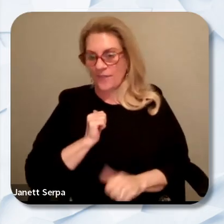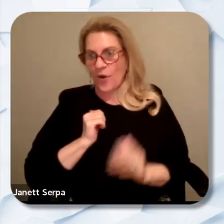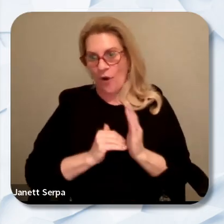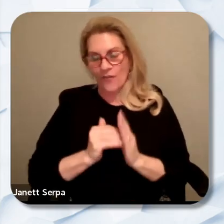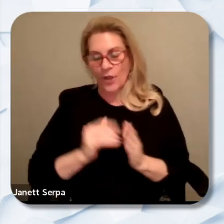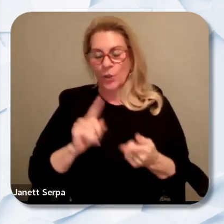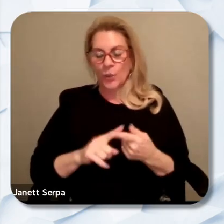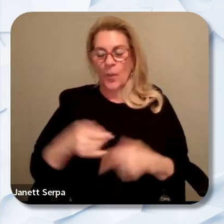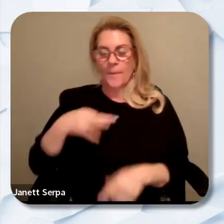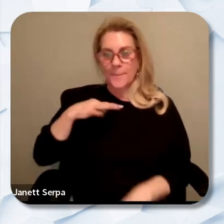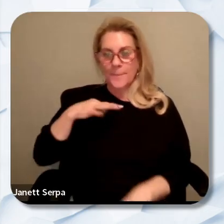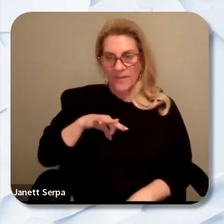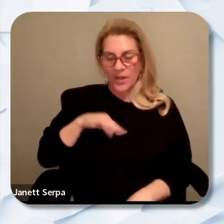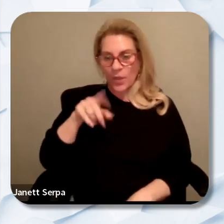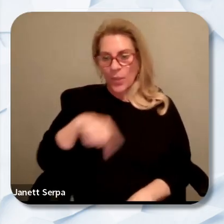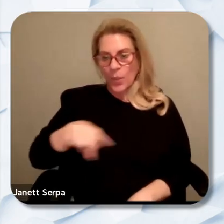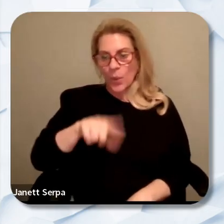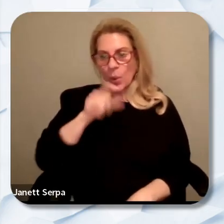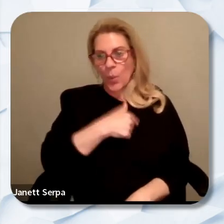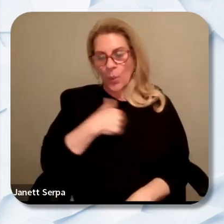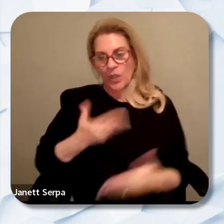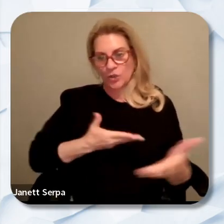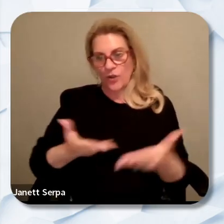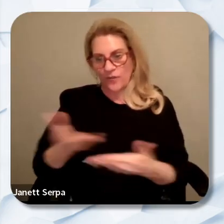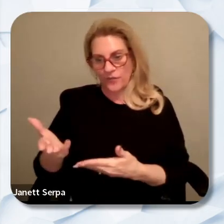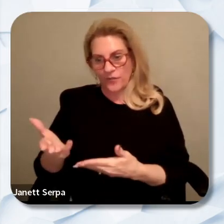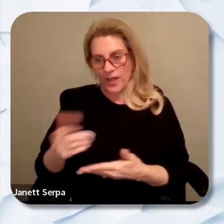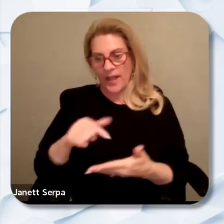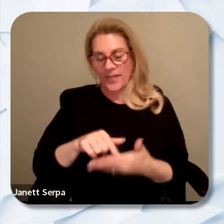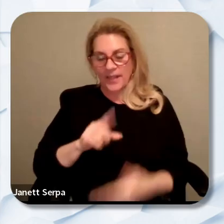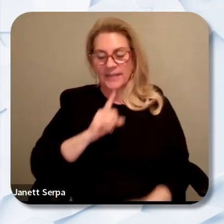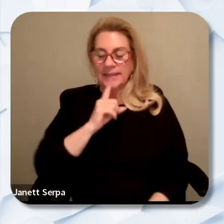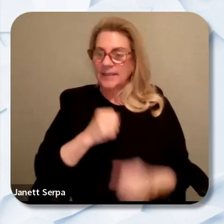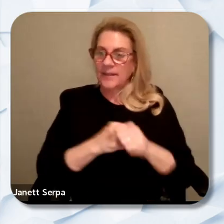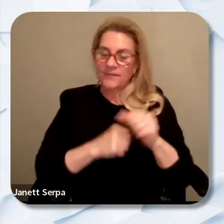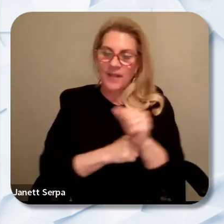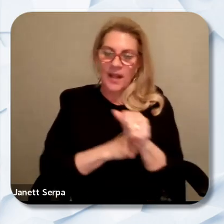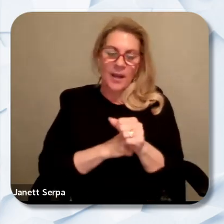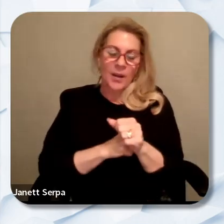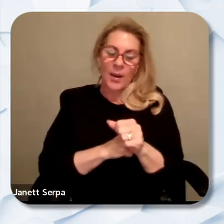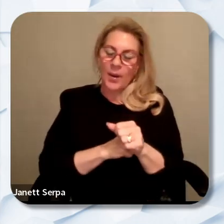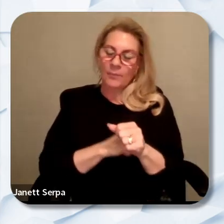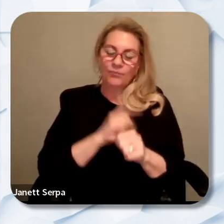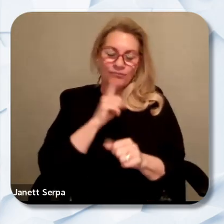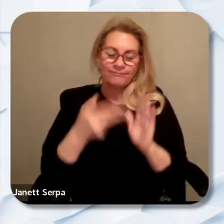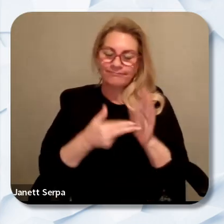to benefit those that we are serving. This is a fundamental principle of all servant leadership.